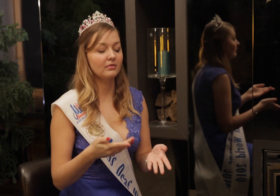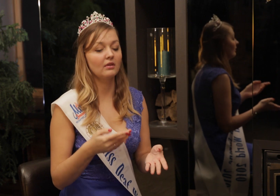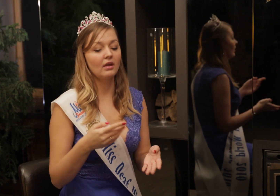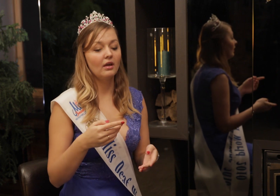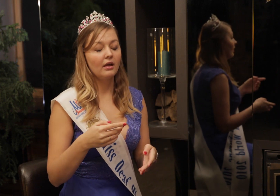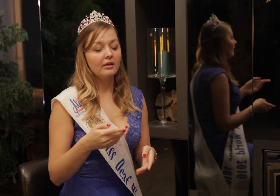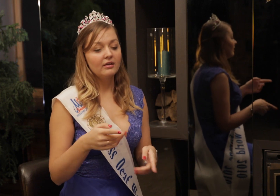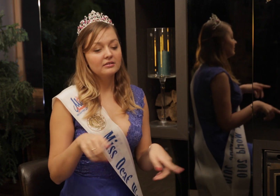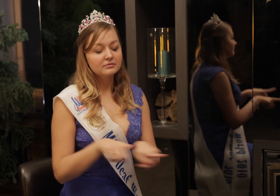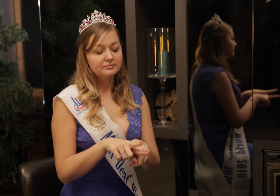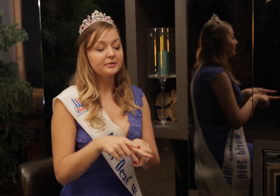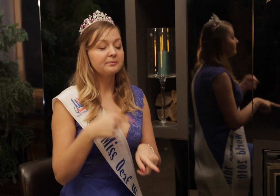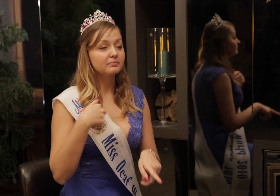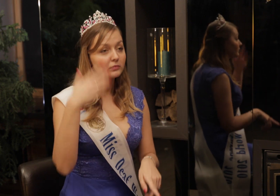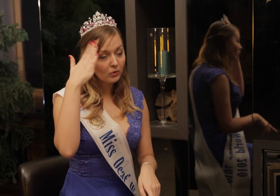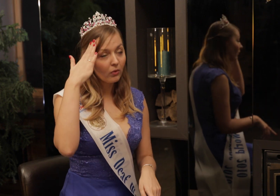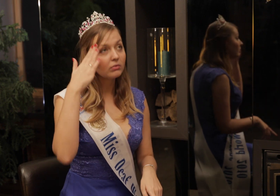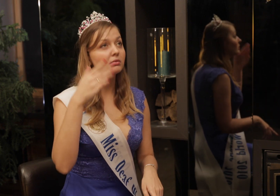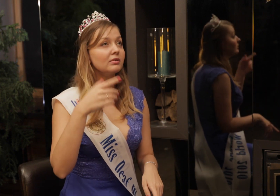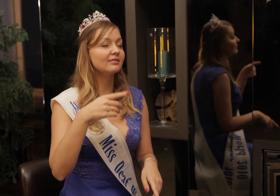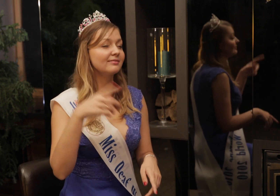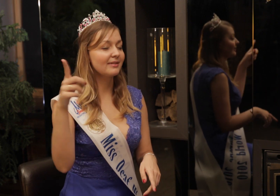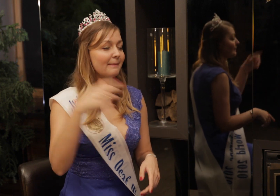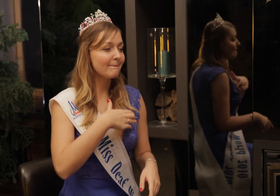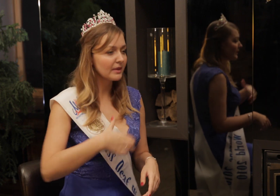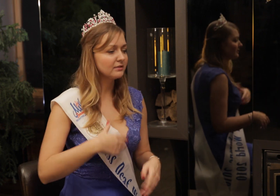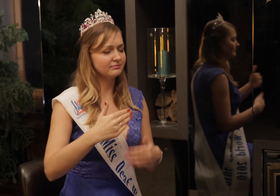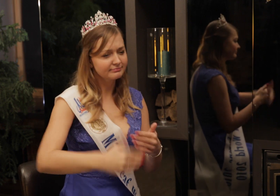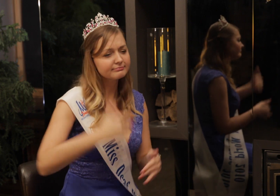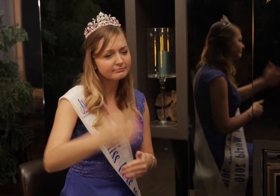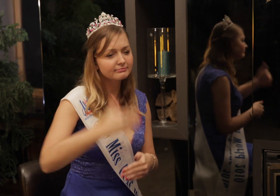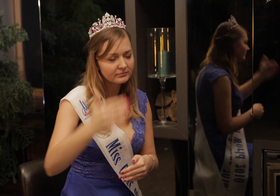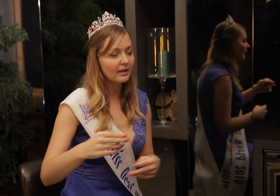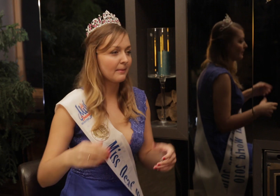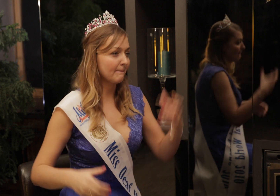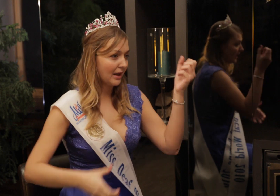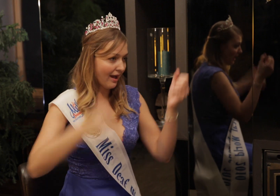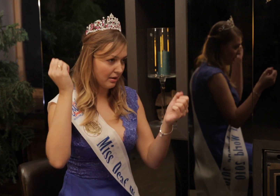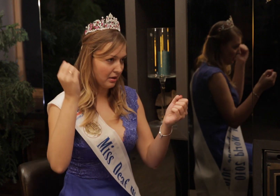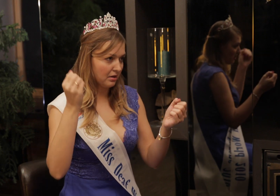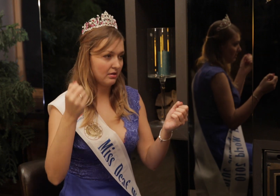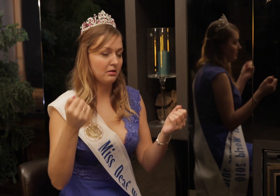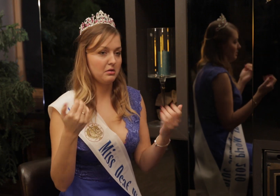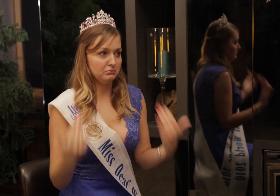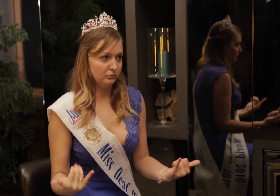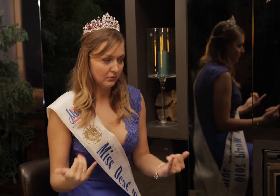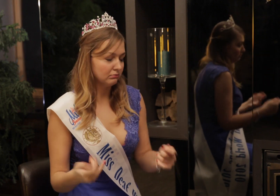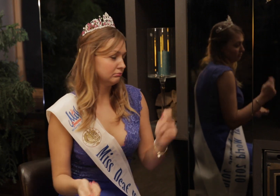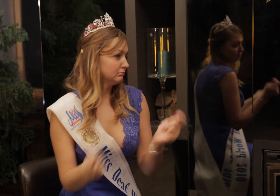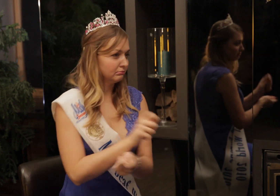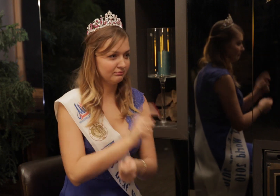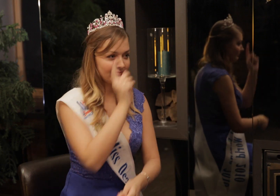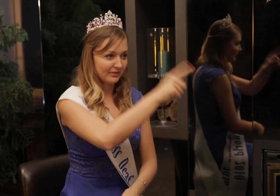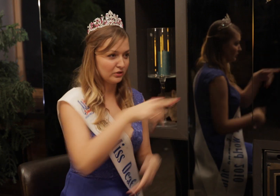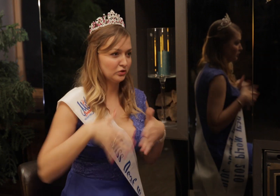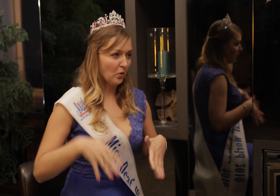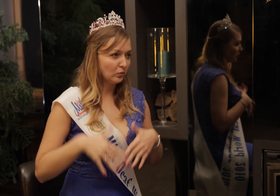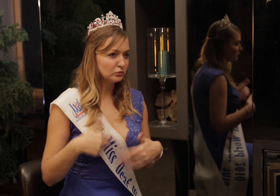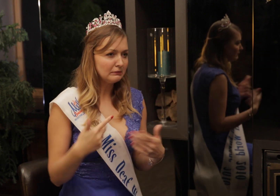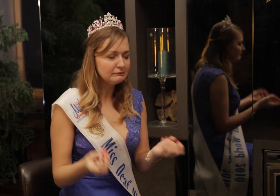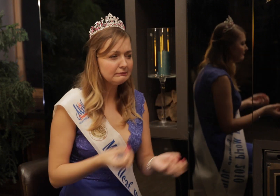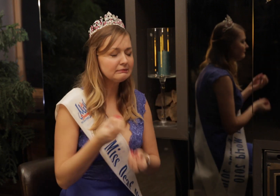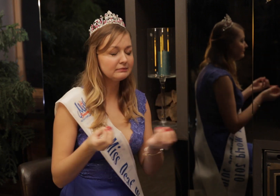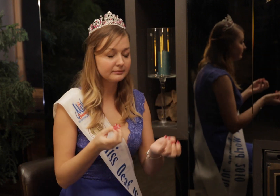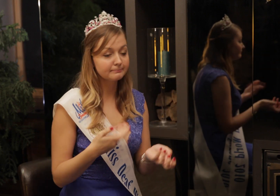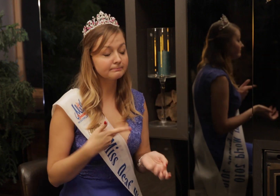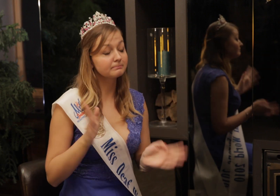The pageants are typically held in Prague CZ, but this time, it took place in Georgia.